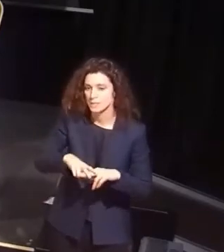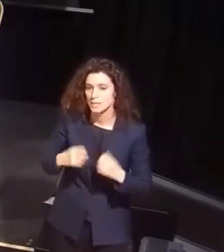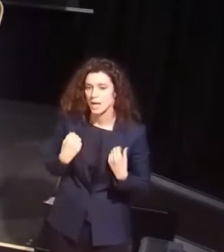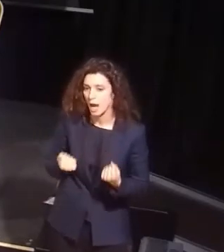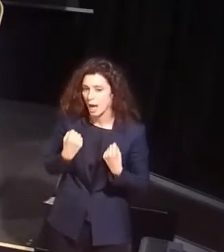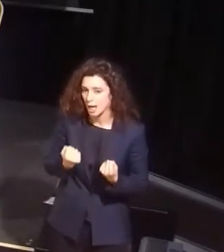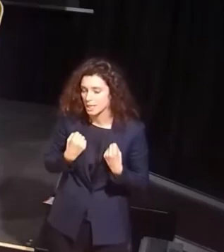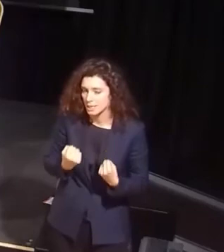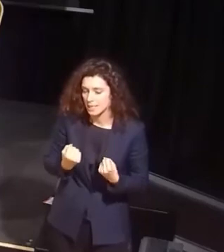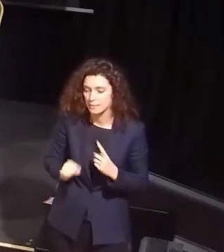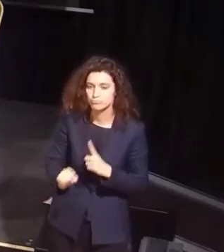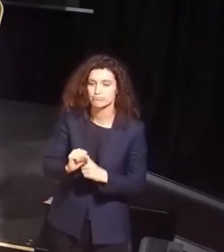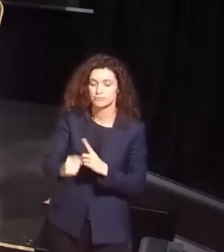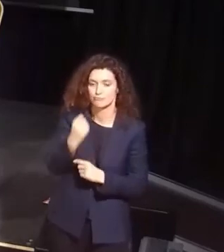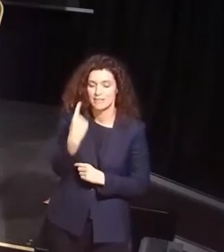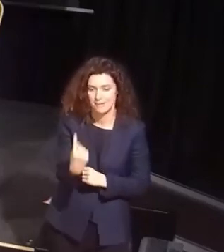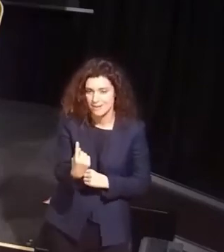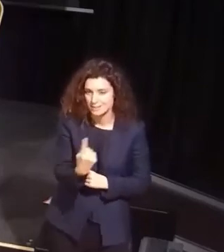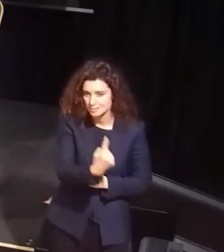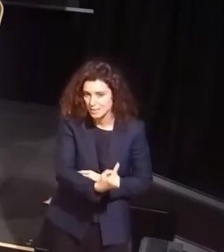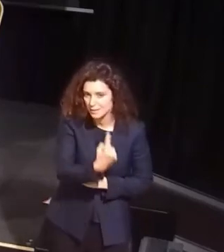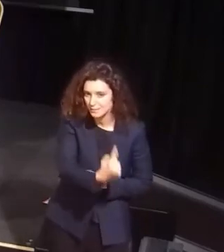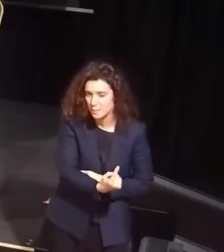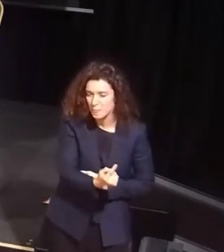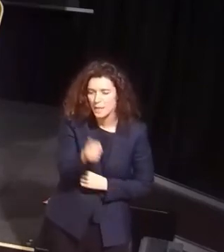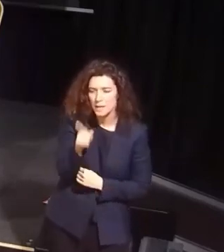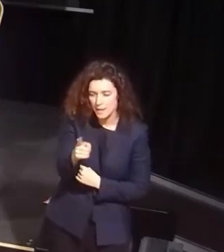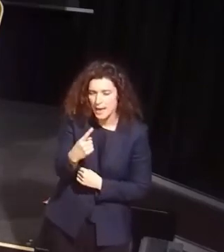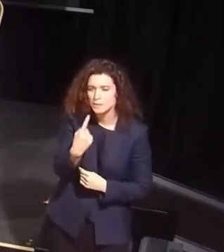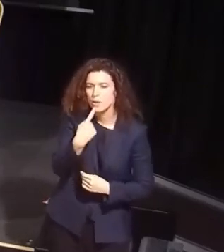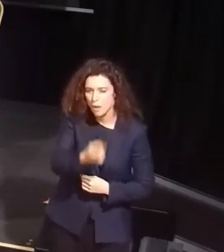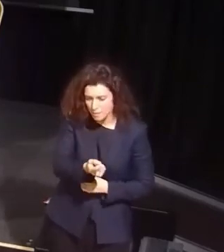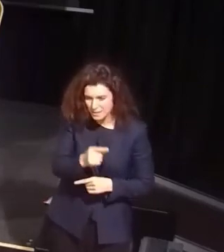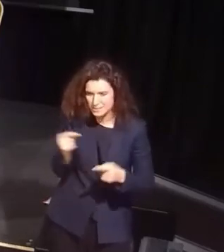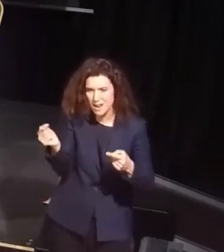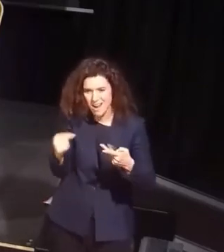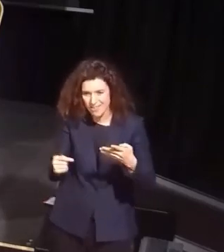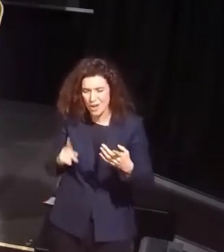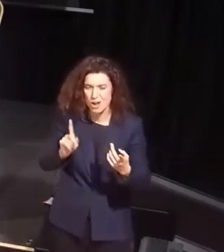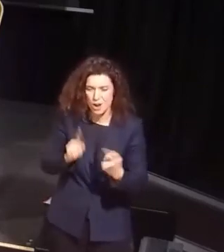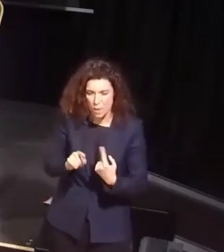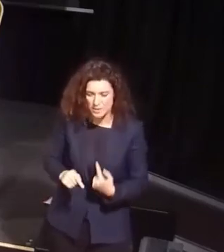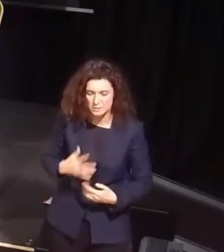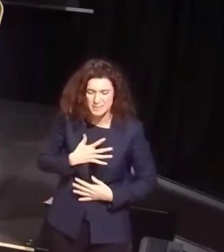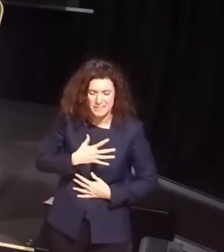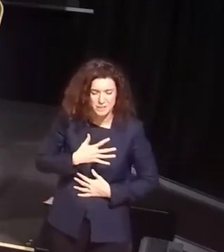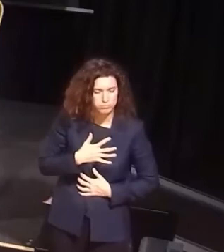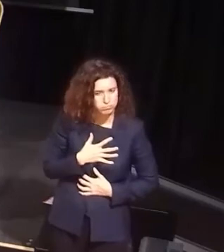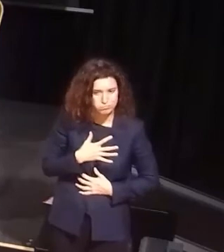That and along with a few others... comments that were made struck the staff in our centre quite hard.